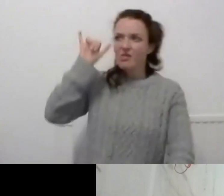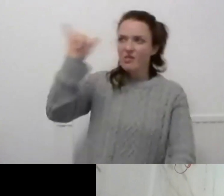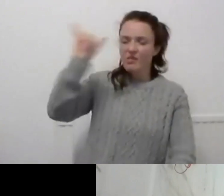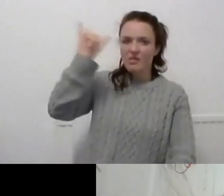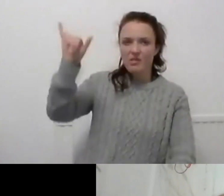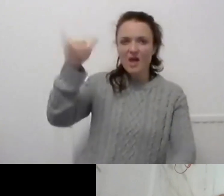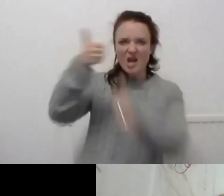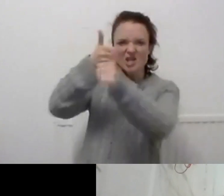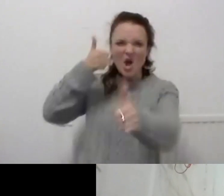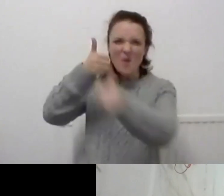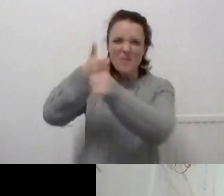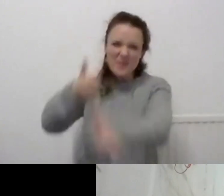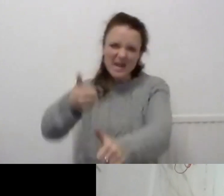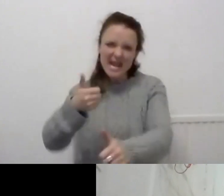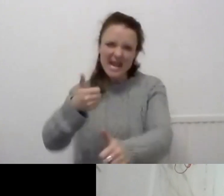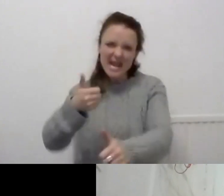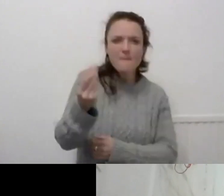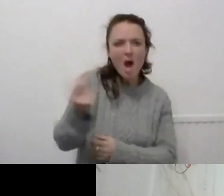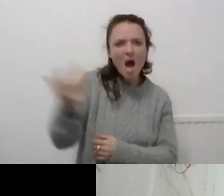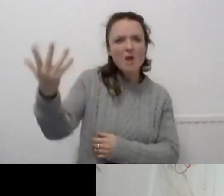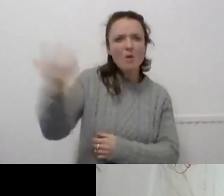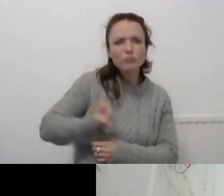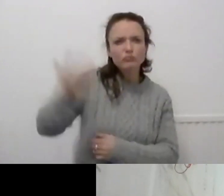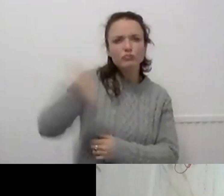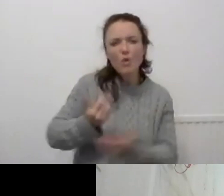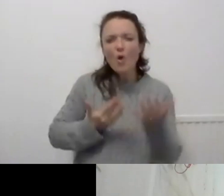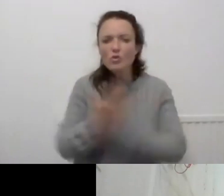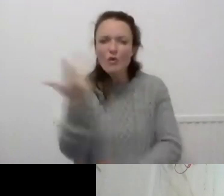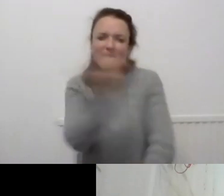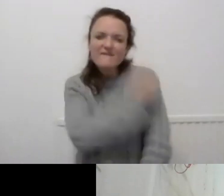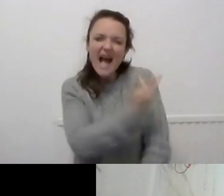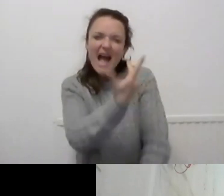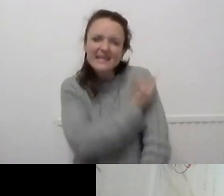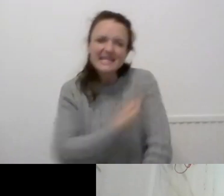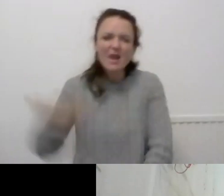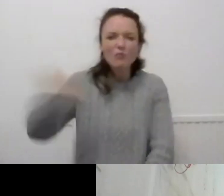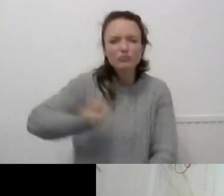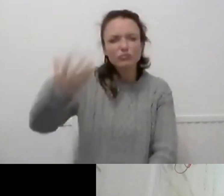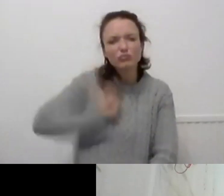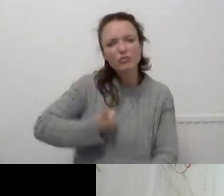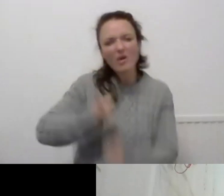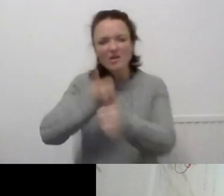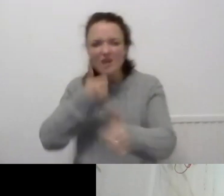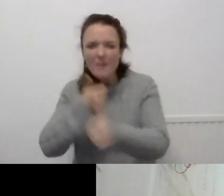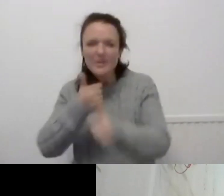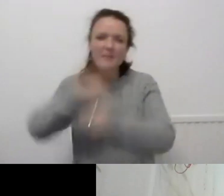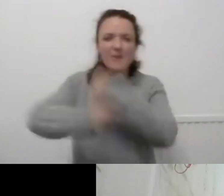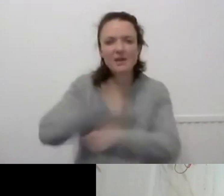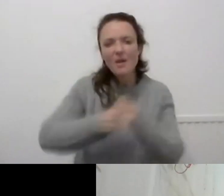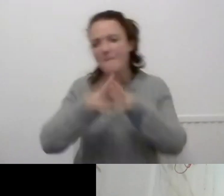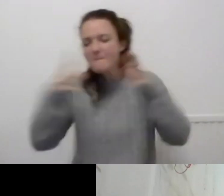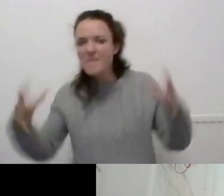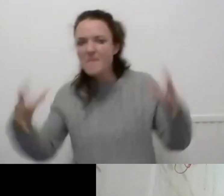a lot of money about on vaccines. They're just trying to make money out of us. And that vaccines,